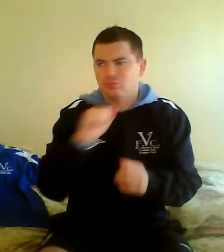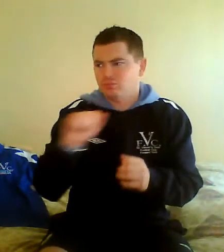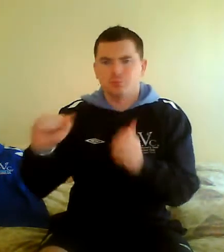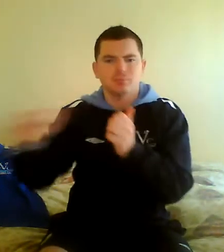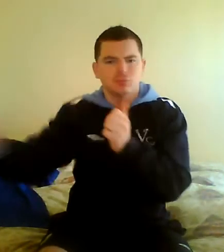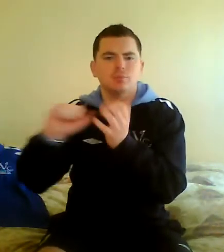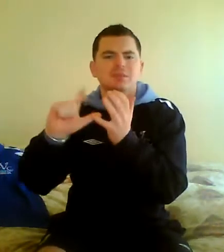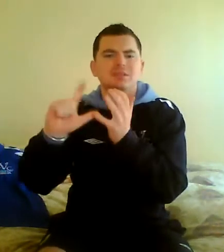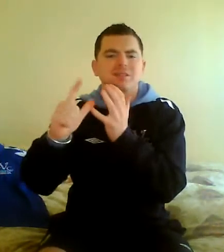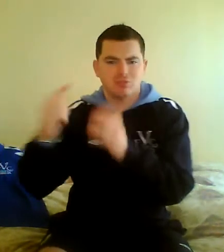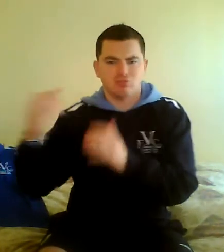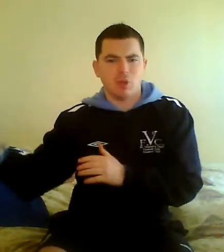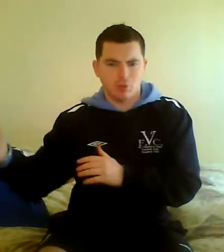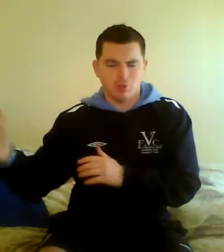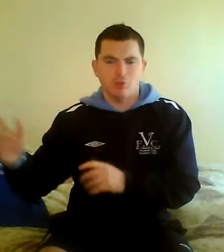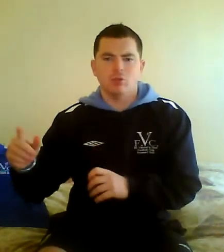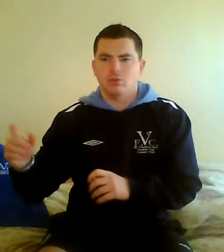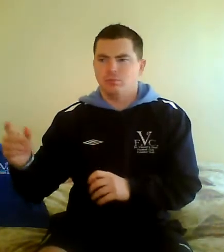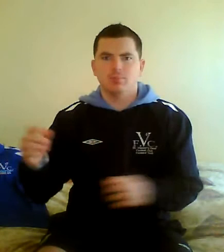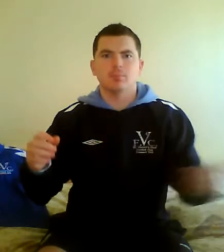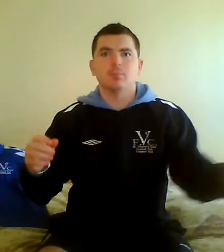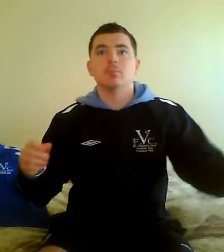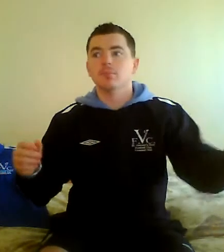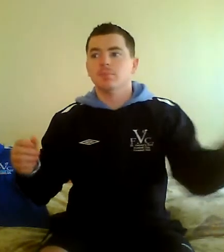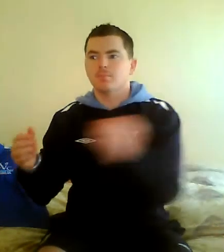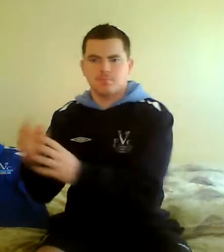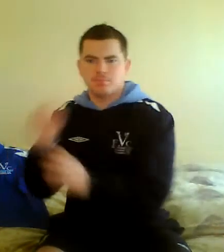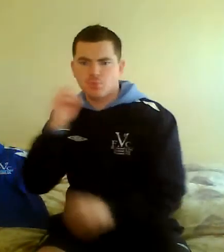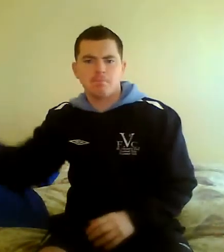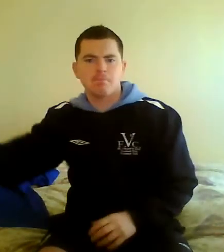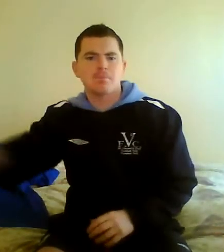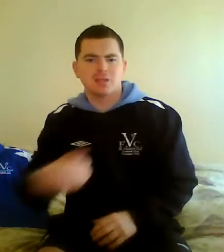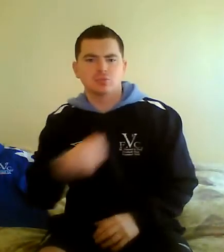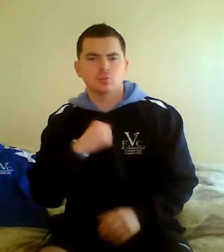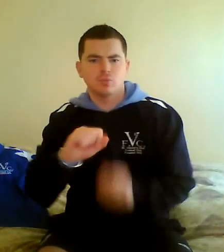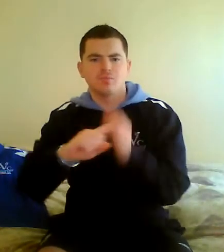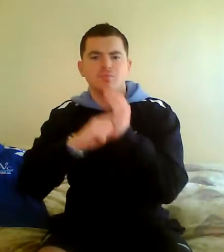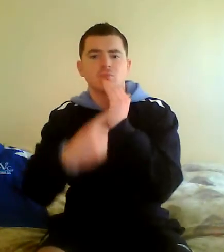when their number 7 on the right wing laid off the ball nicely